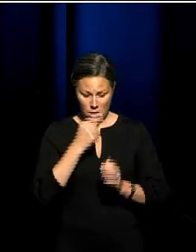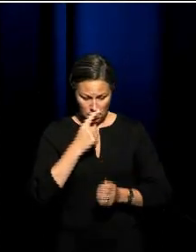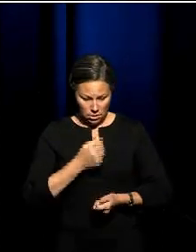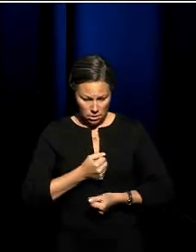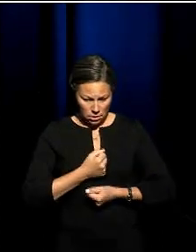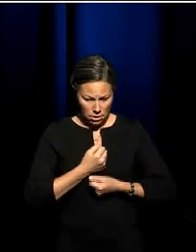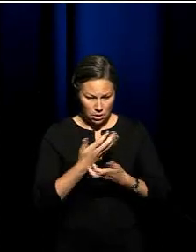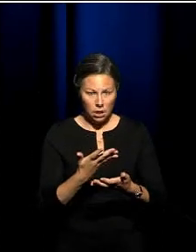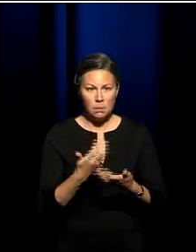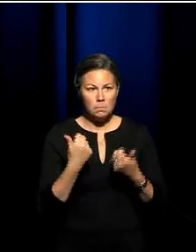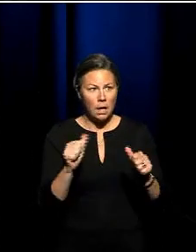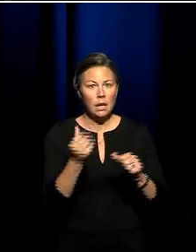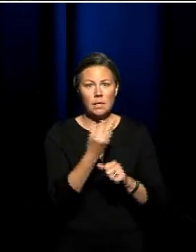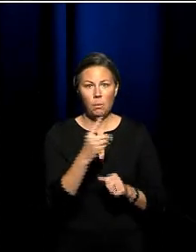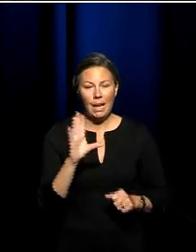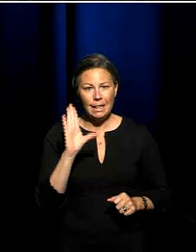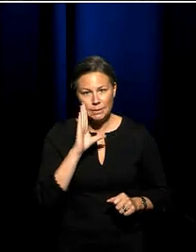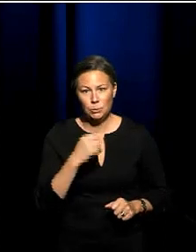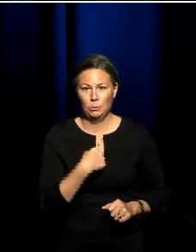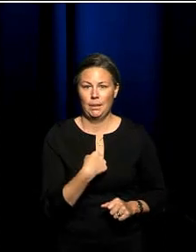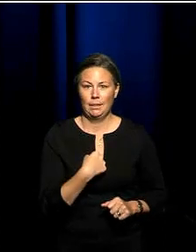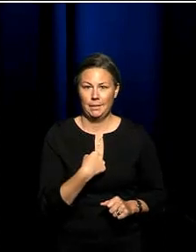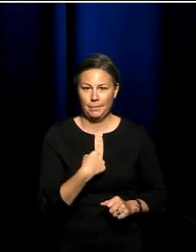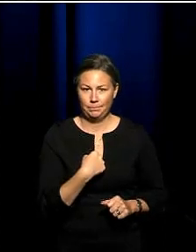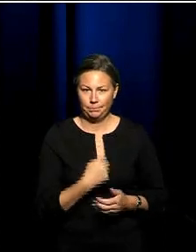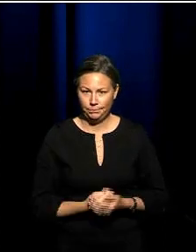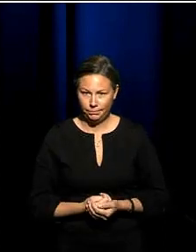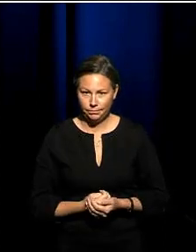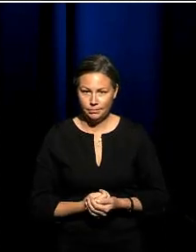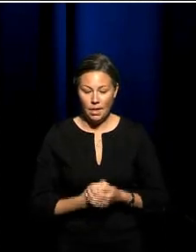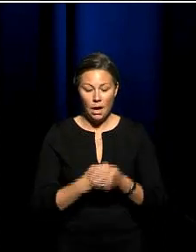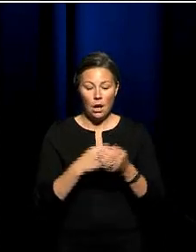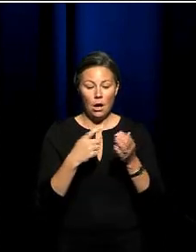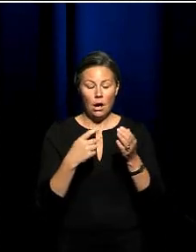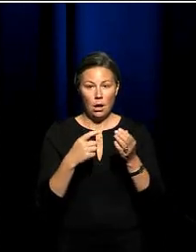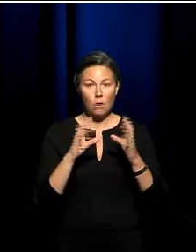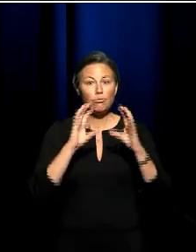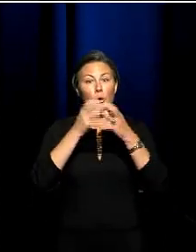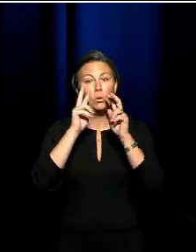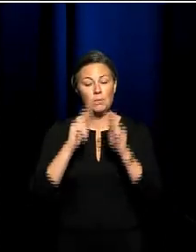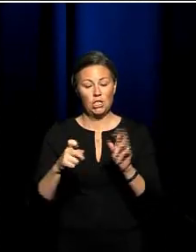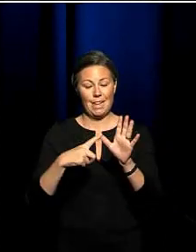had been heard. The Royal Commissions Act 1902 has now been amended to enable a